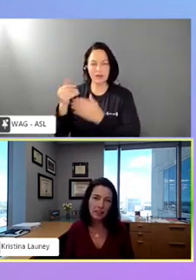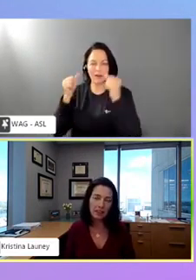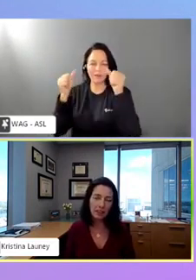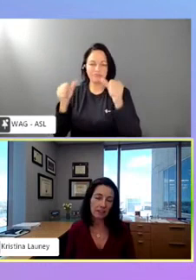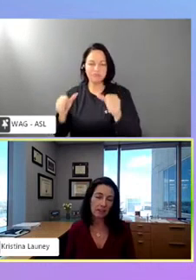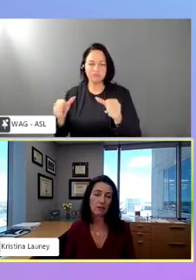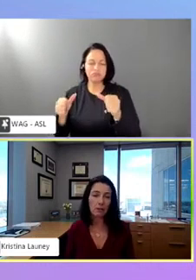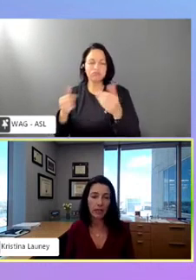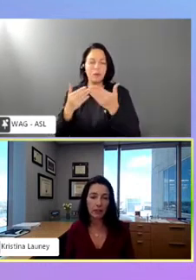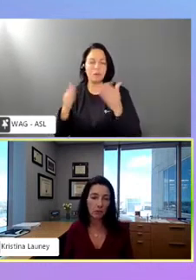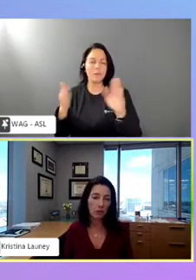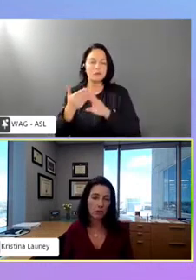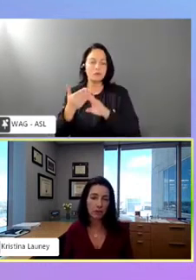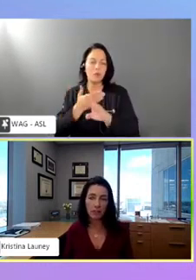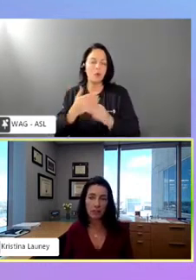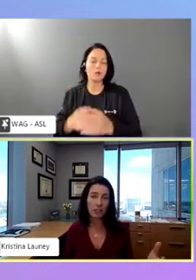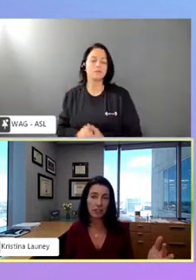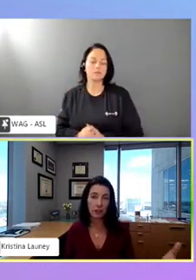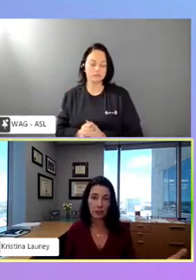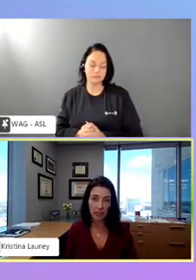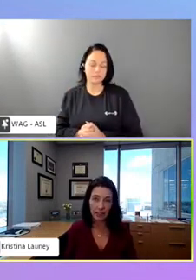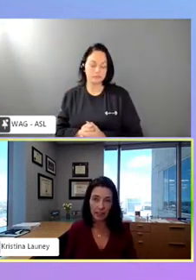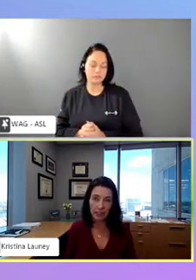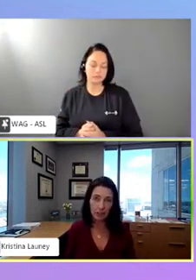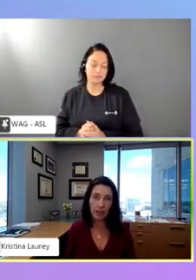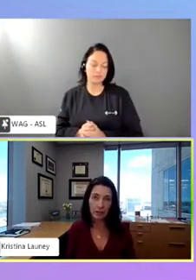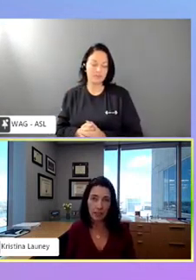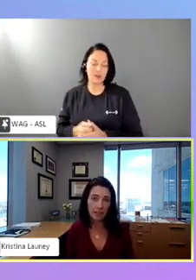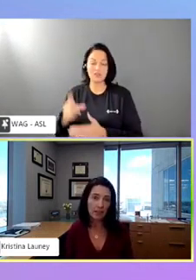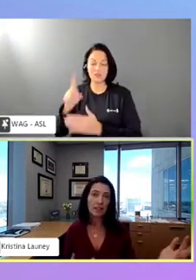didn't say anything we didn't already know from things that